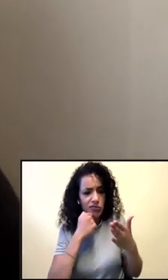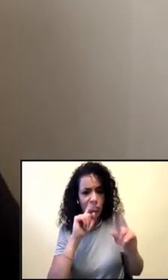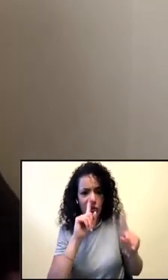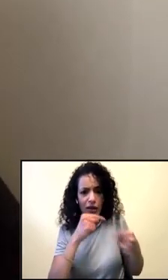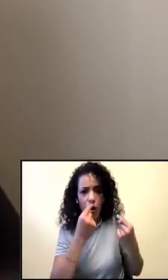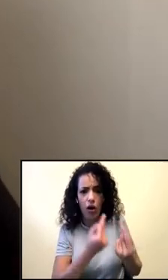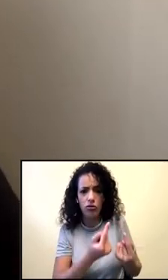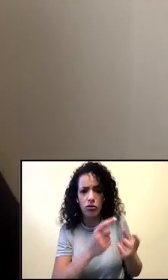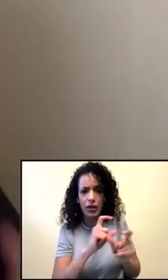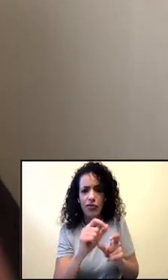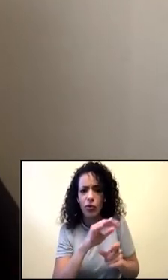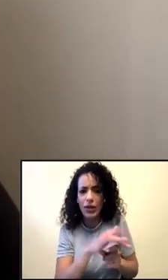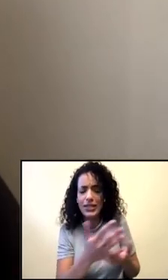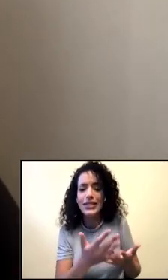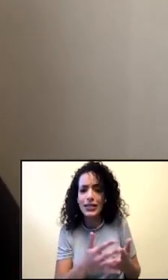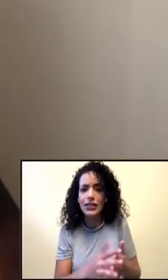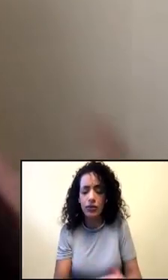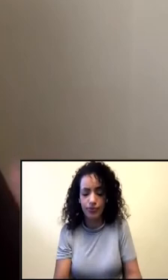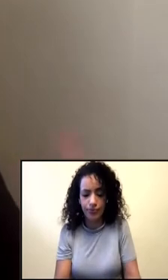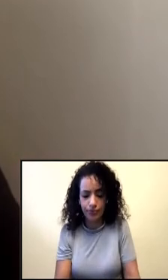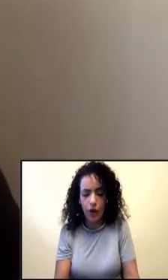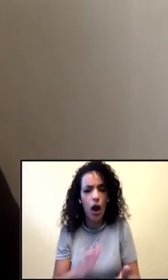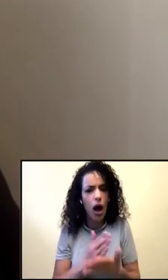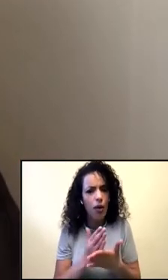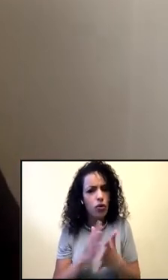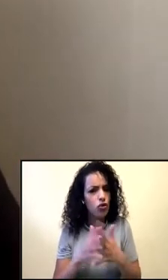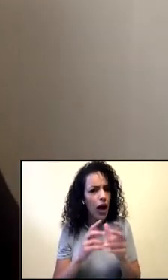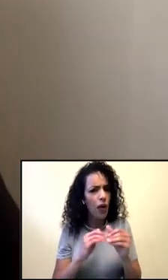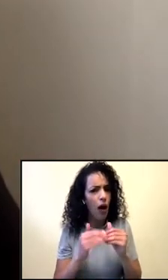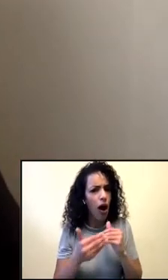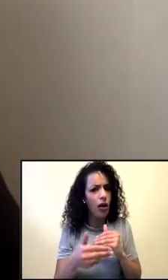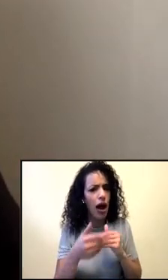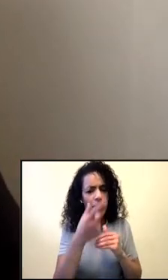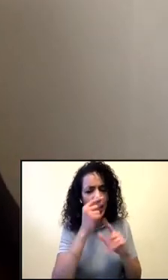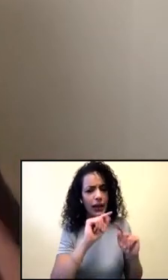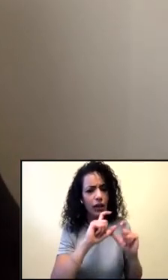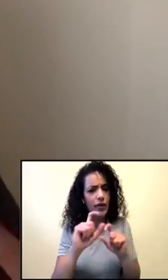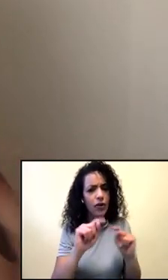both like I'm not really sure how the archive could continue existing. Yeah without like without